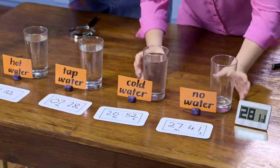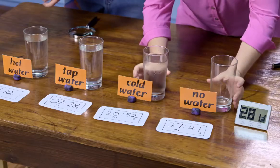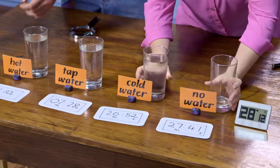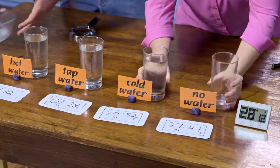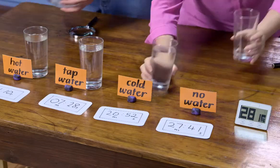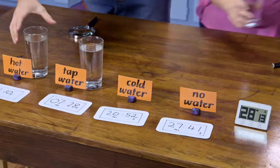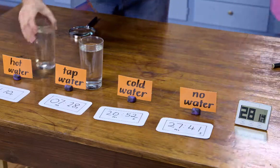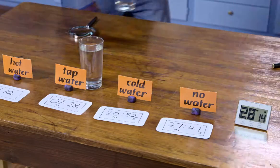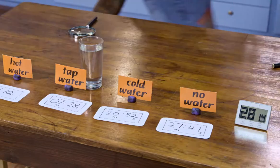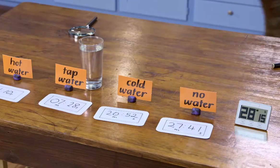OK.